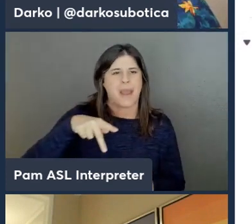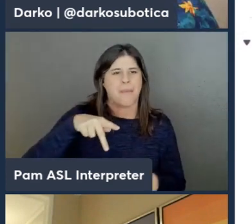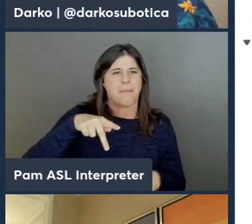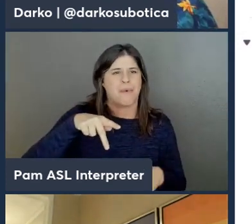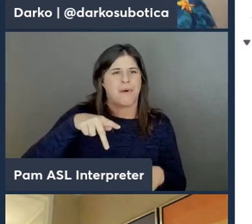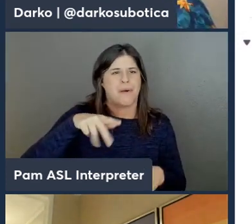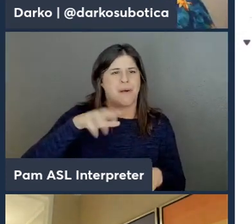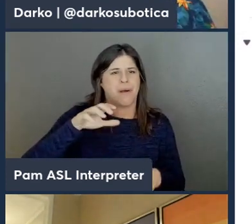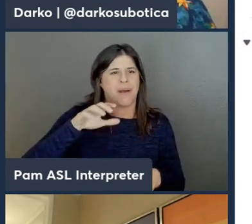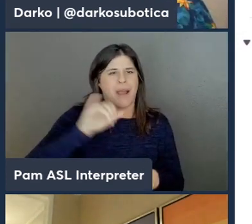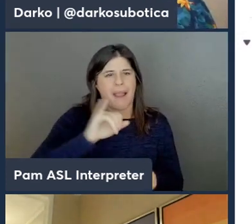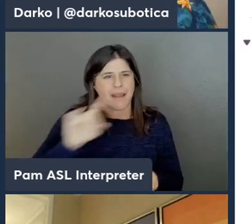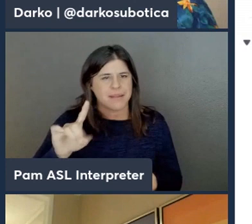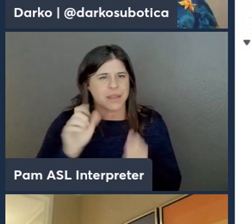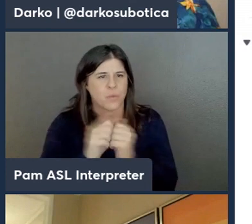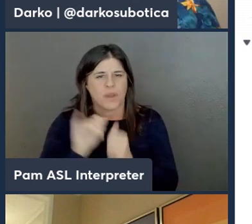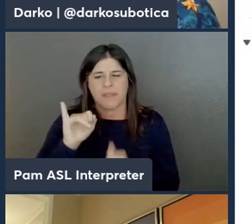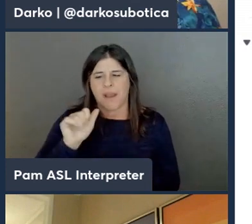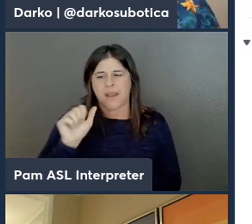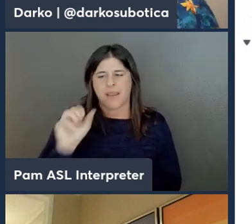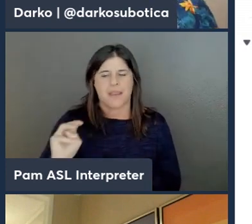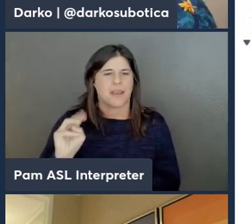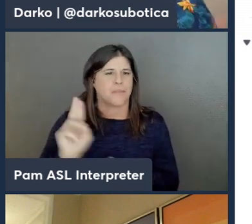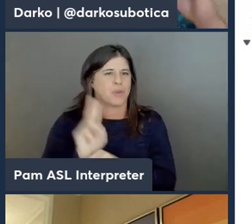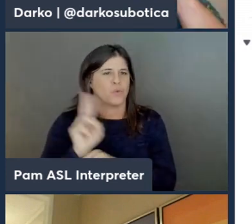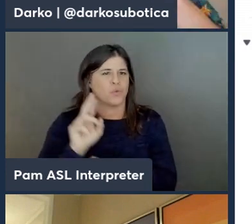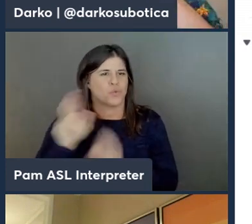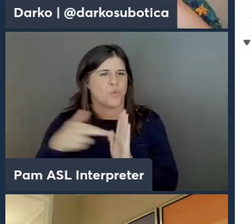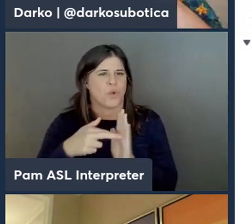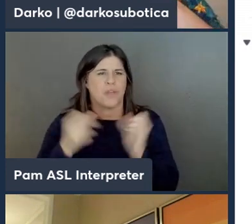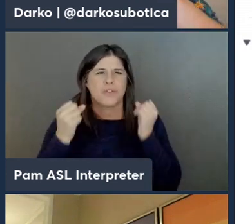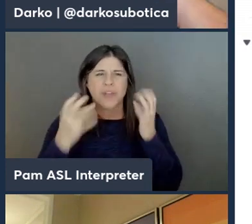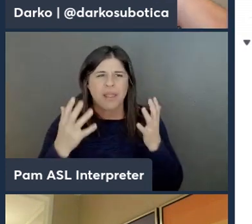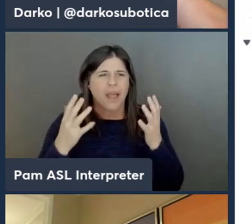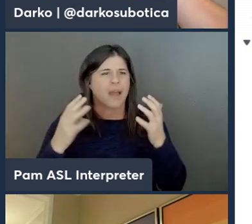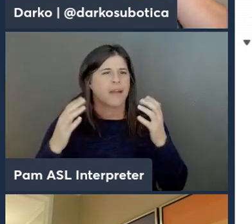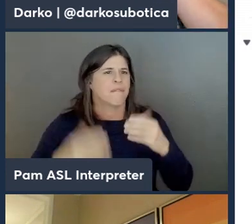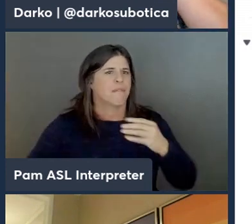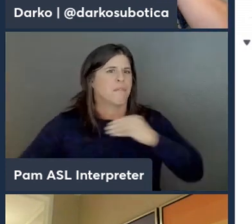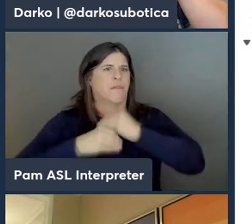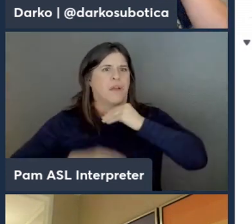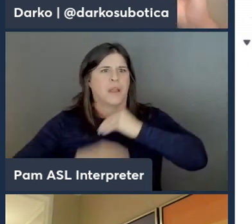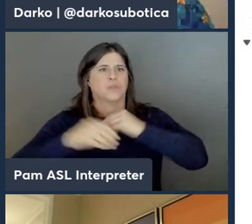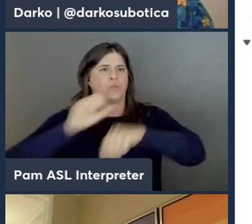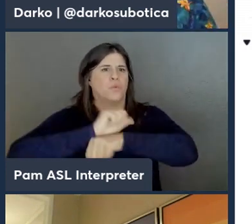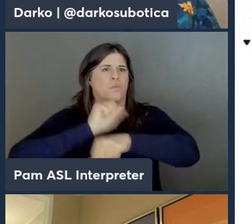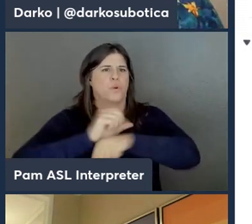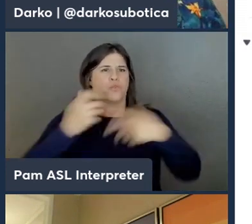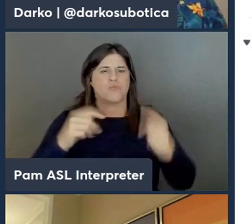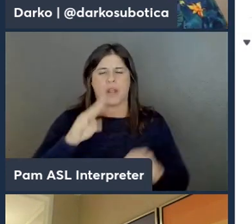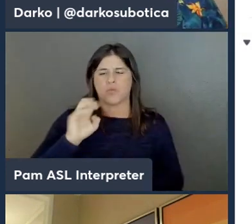with the IAM user identity, so there's a lot of overhead, is involved in mapping these things. However,